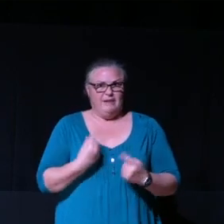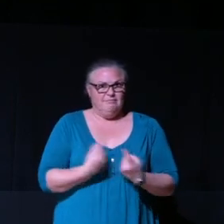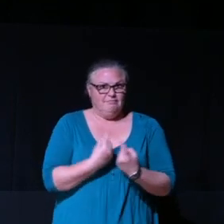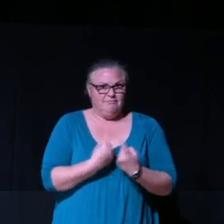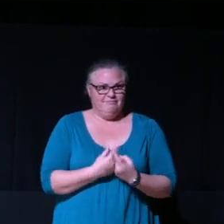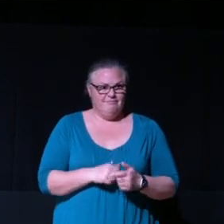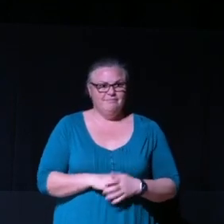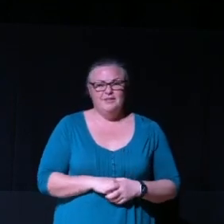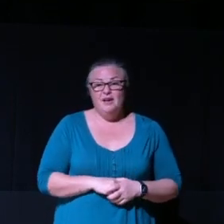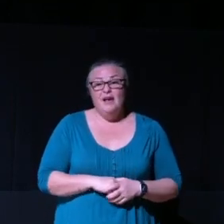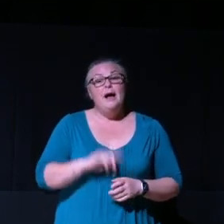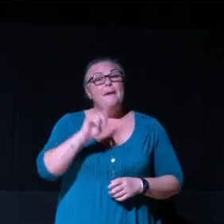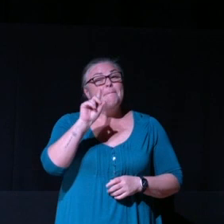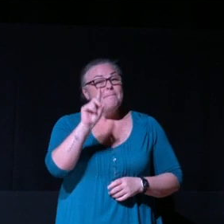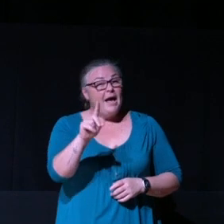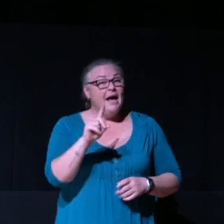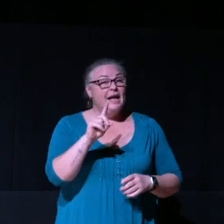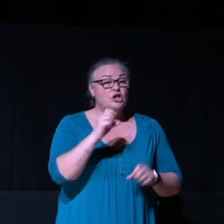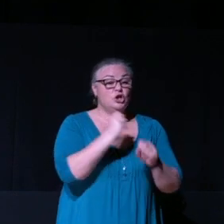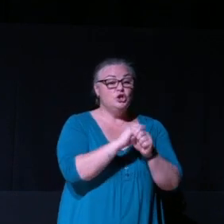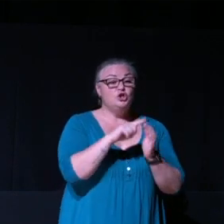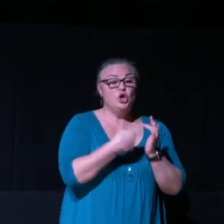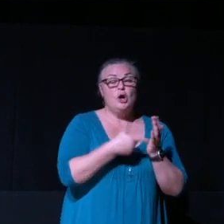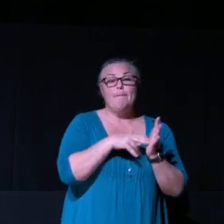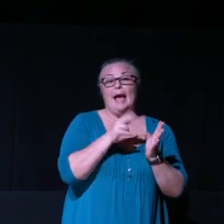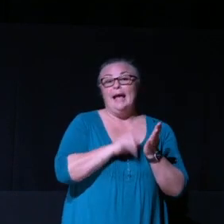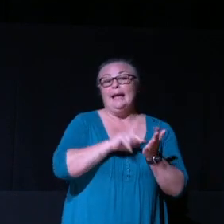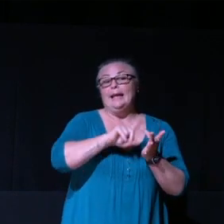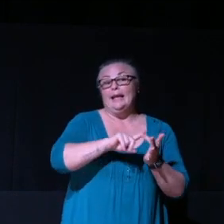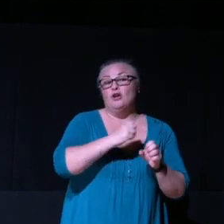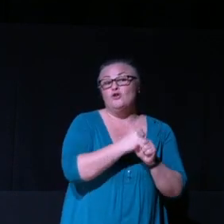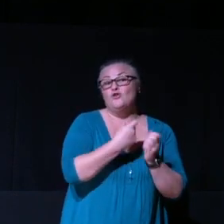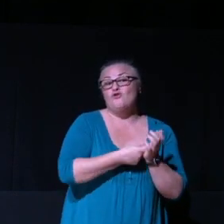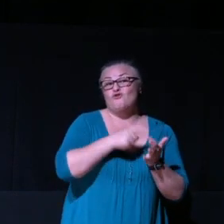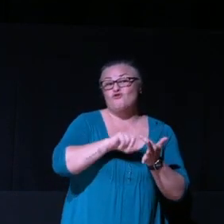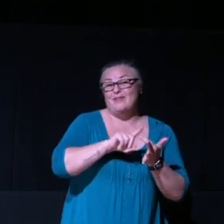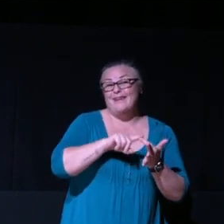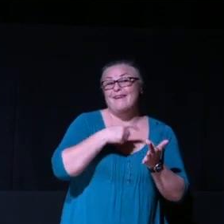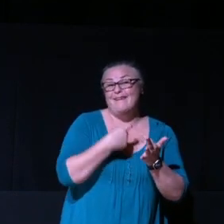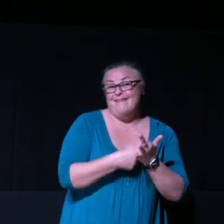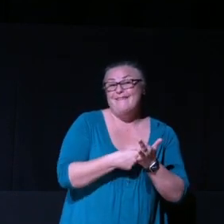who is a trans woman, we had this lunch and she role played Germaine Greer and I was me.